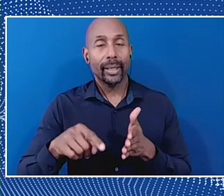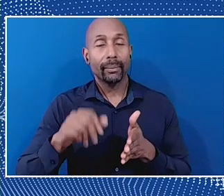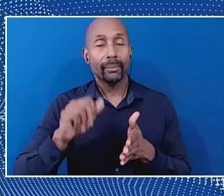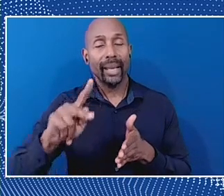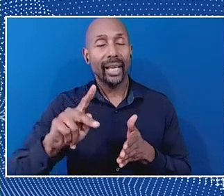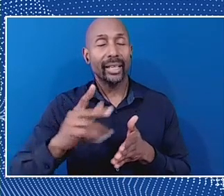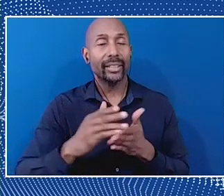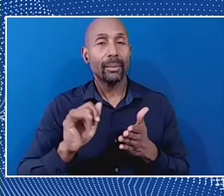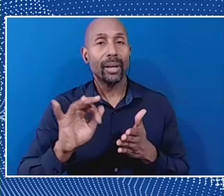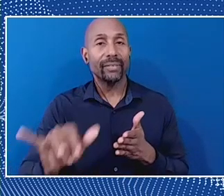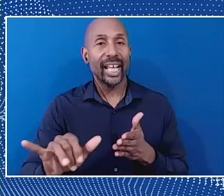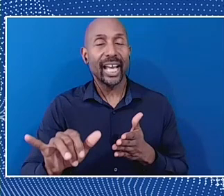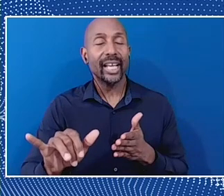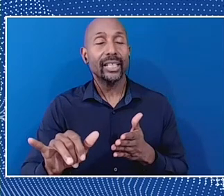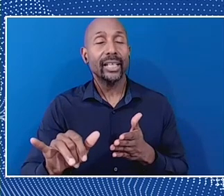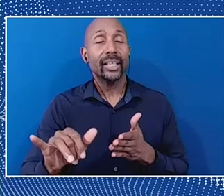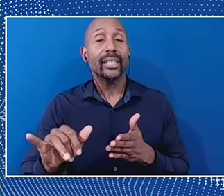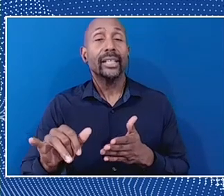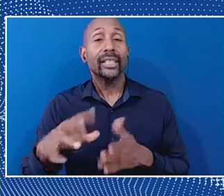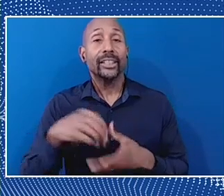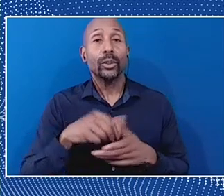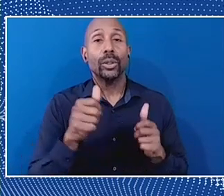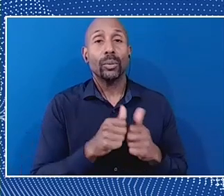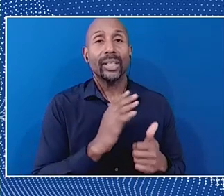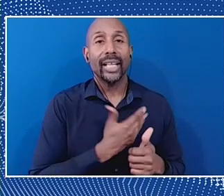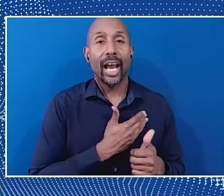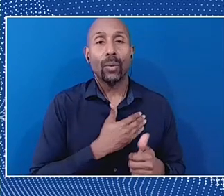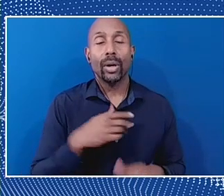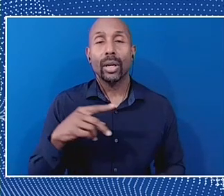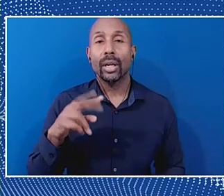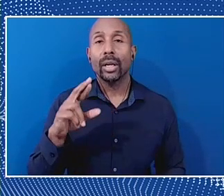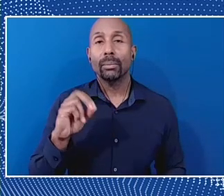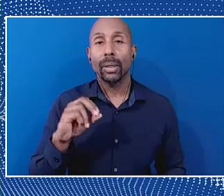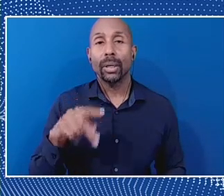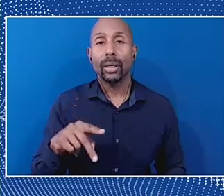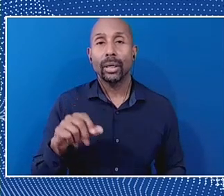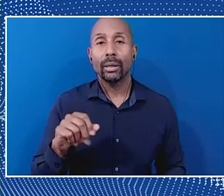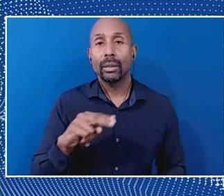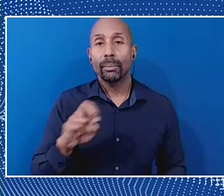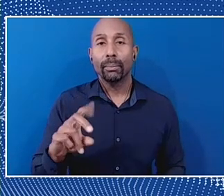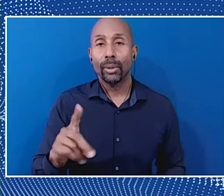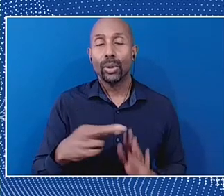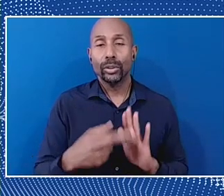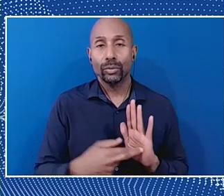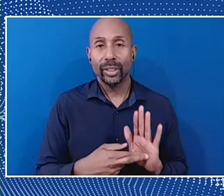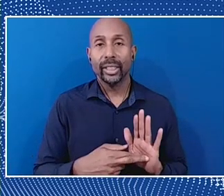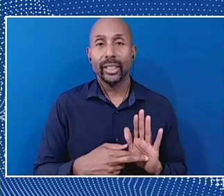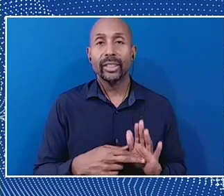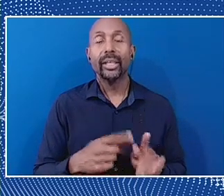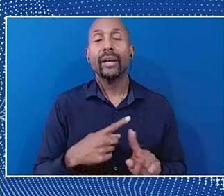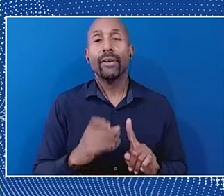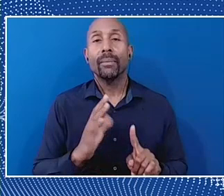final rule- with our proposed rule related to our last three sessions for student debt relief.